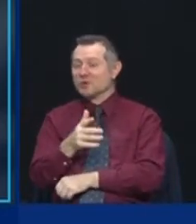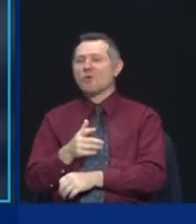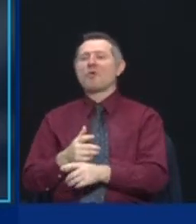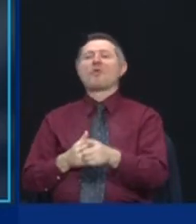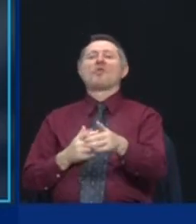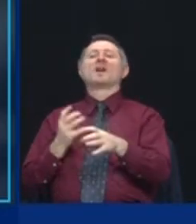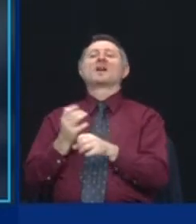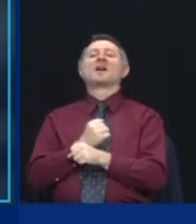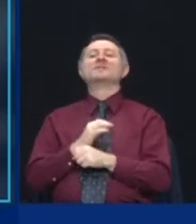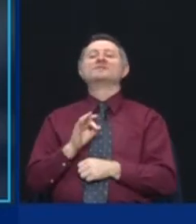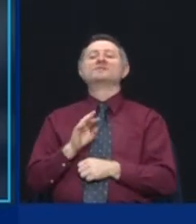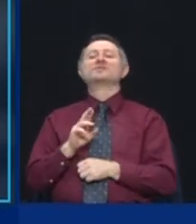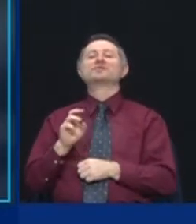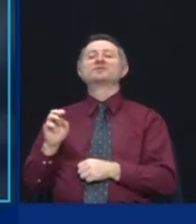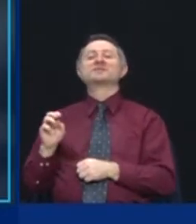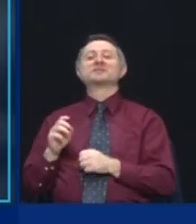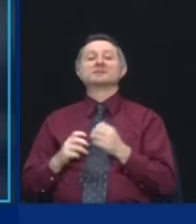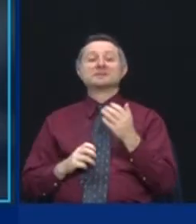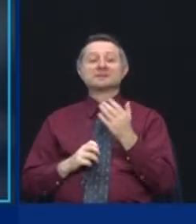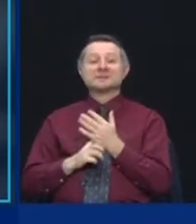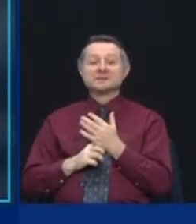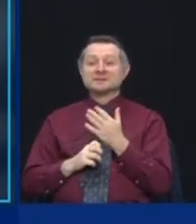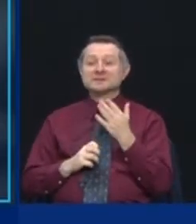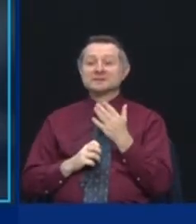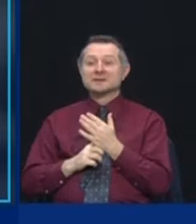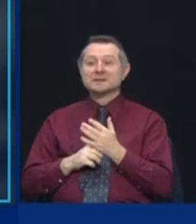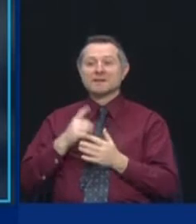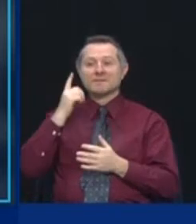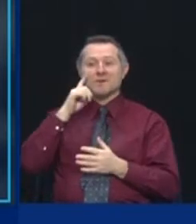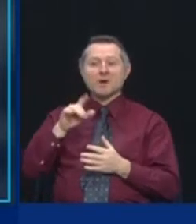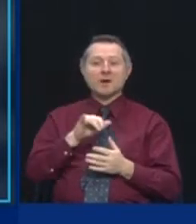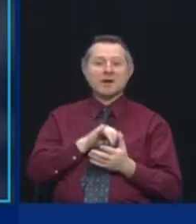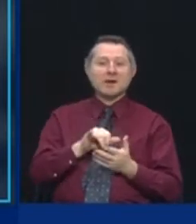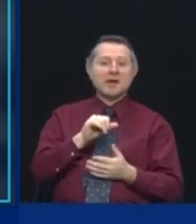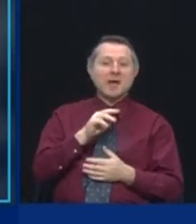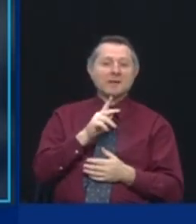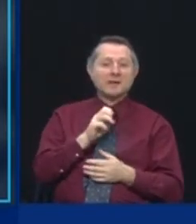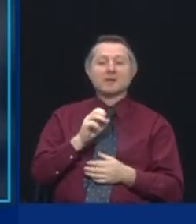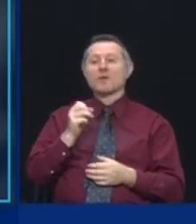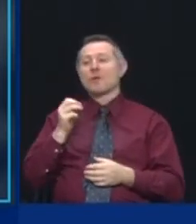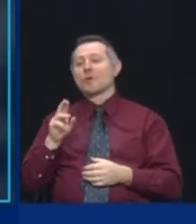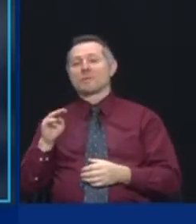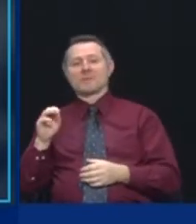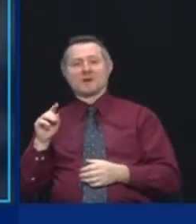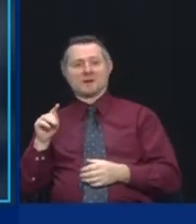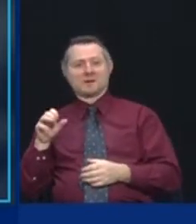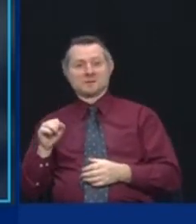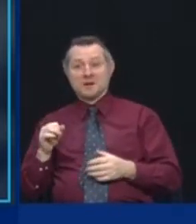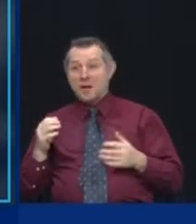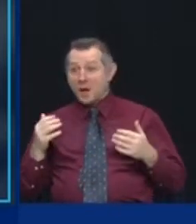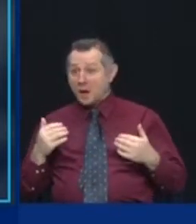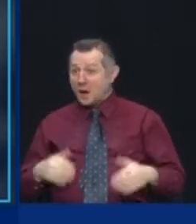STOP AND GET A VACCINE. AND IF YOU GET A VACCINE, YOU GET A FREE TICKET TO A YANKEES